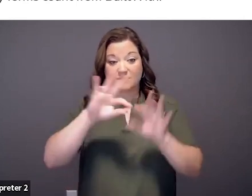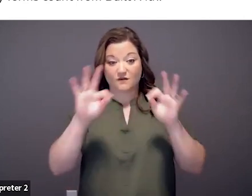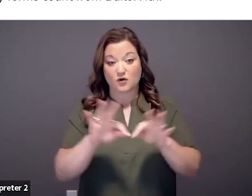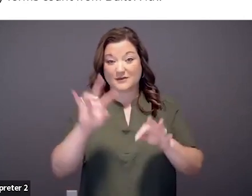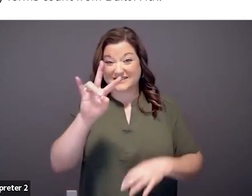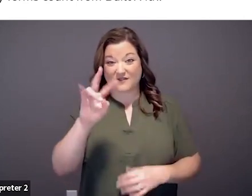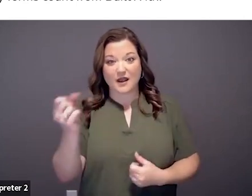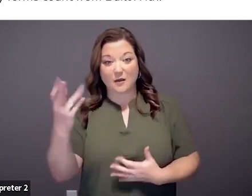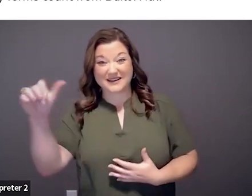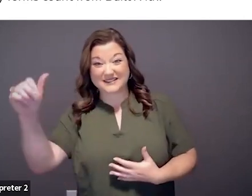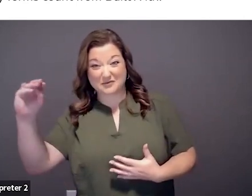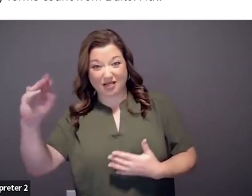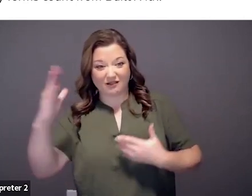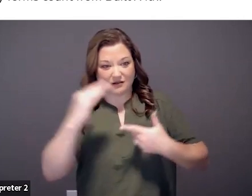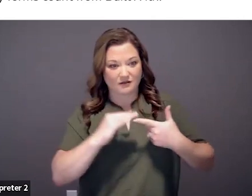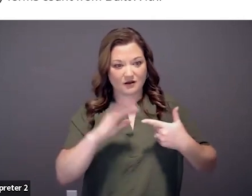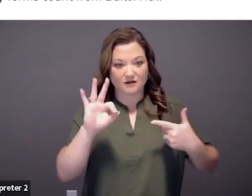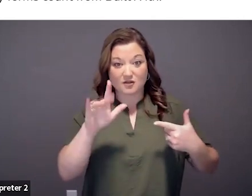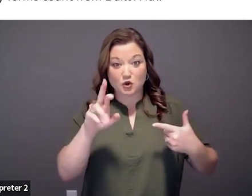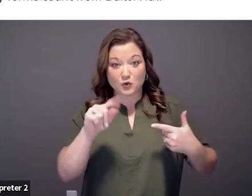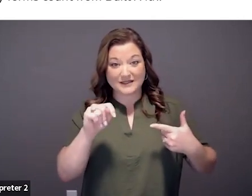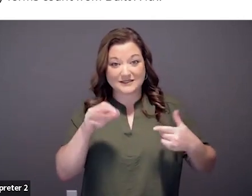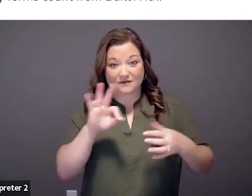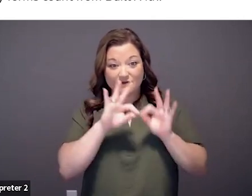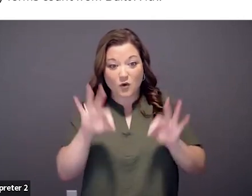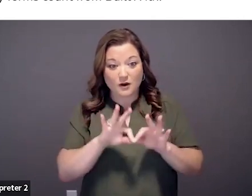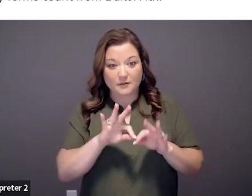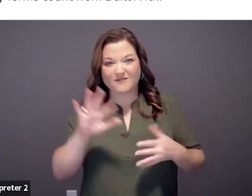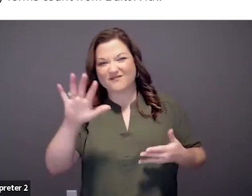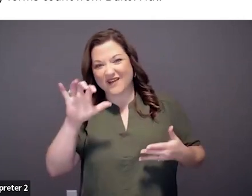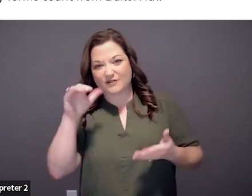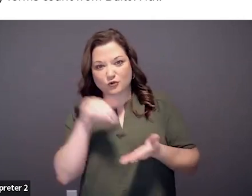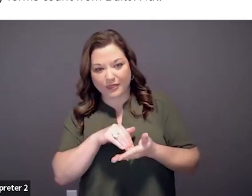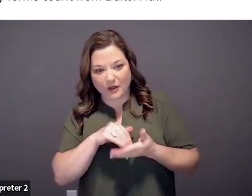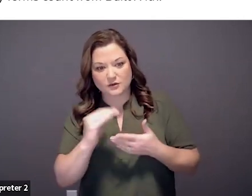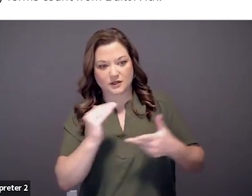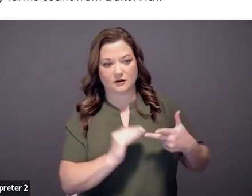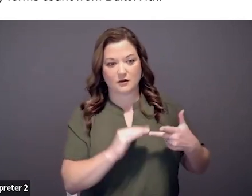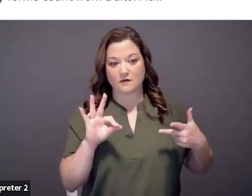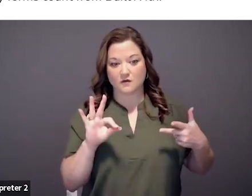Fluent Forms at 500,000. Formidable at 400,000.